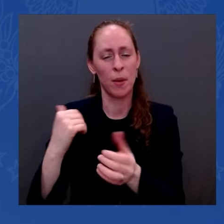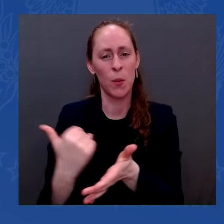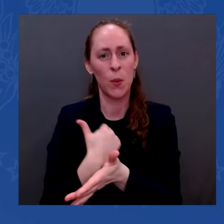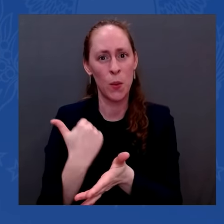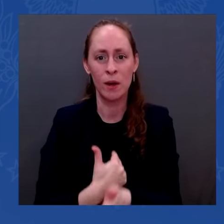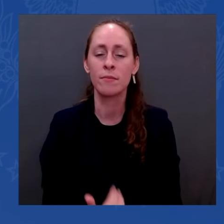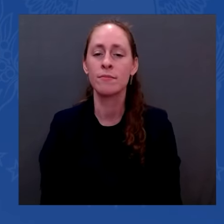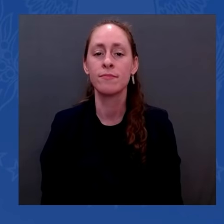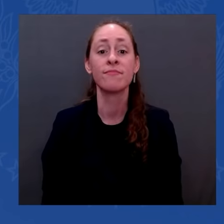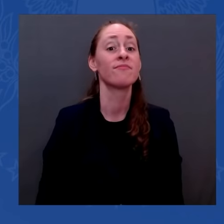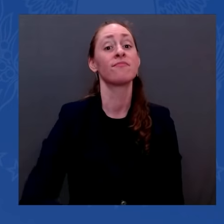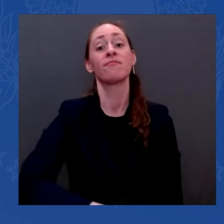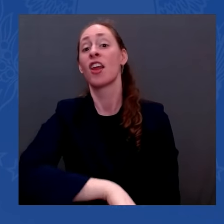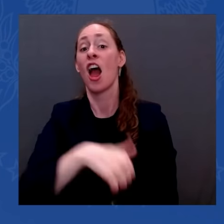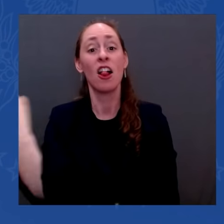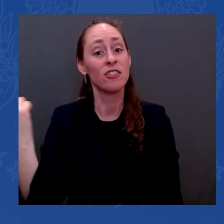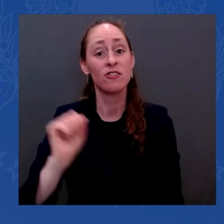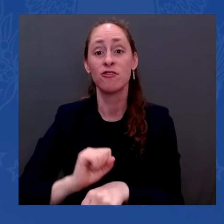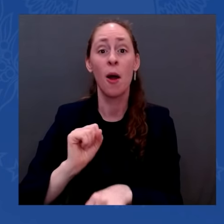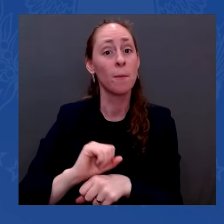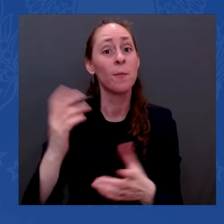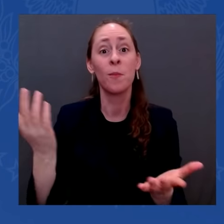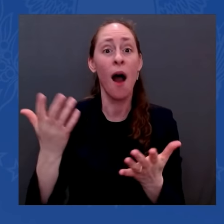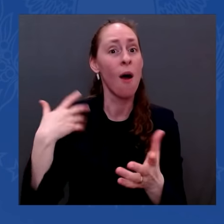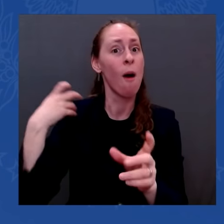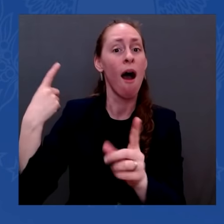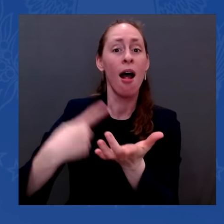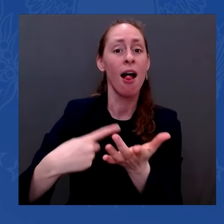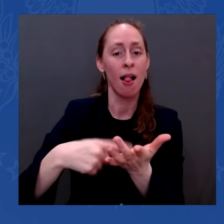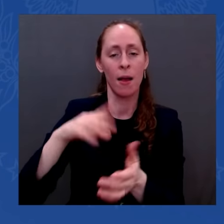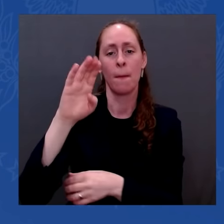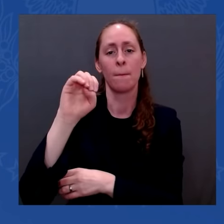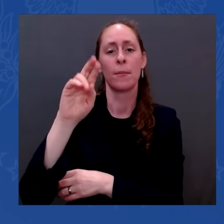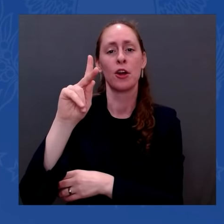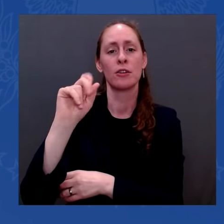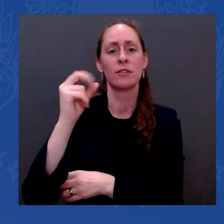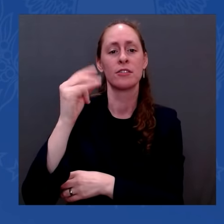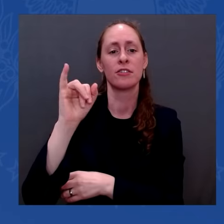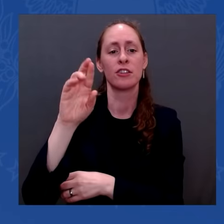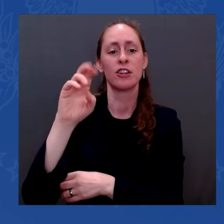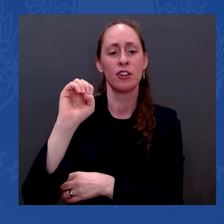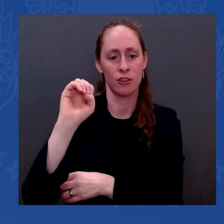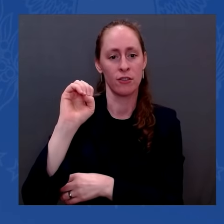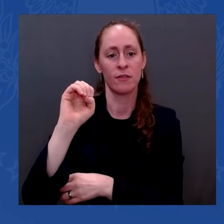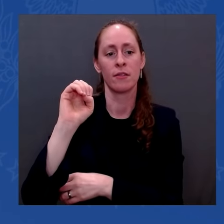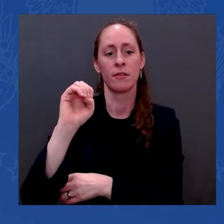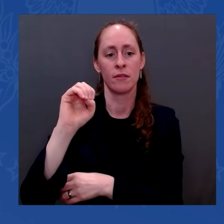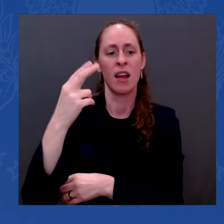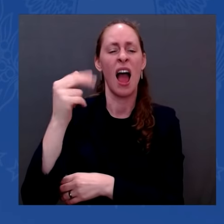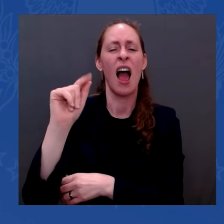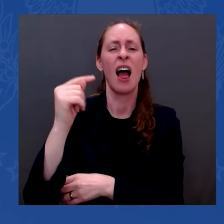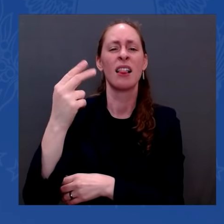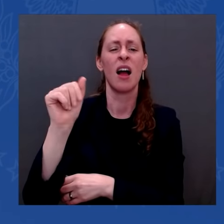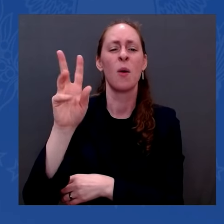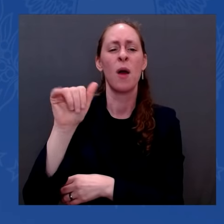I know Gavin knows more about this than I do, but he -- in -- in California to test the new process to pull lithium,